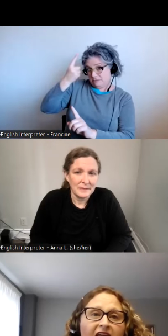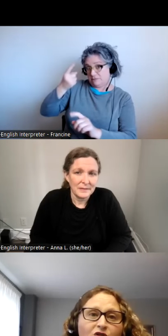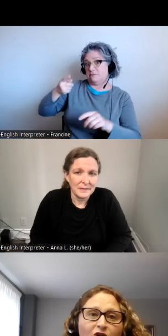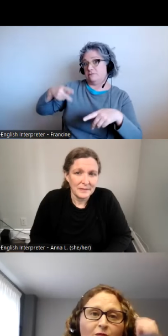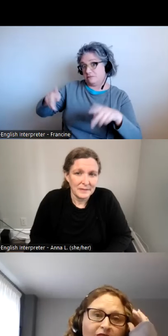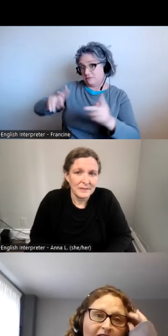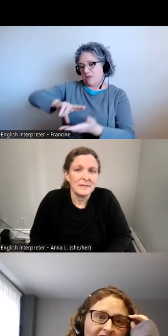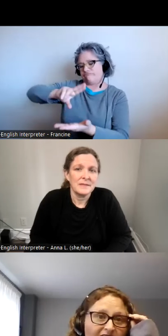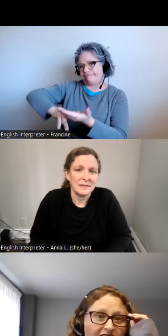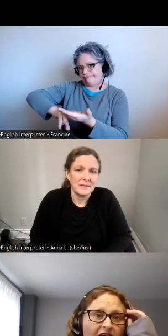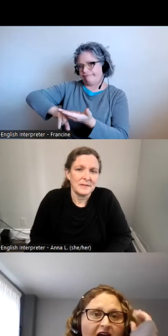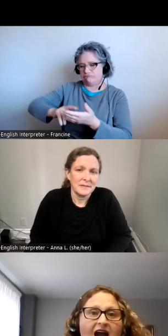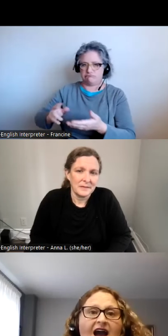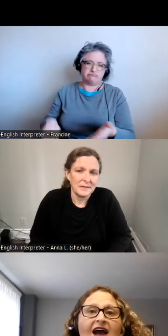informed consent